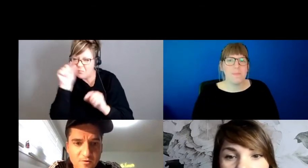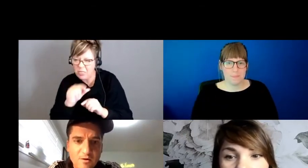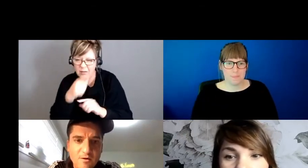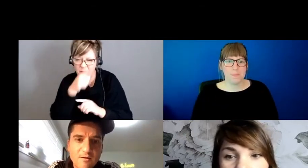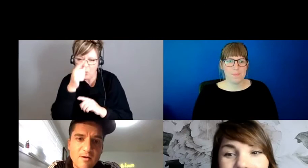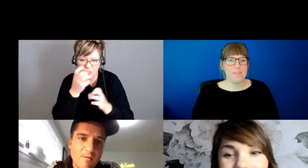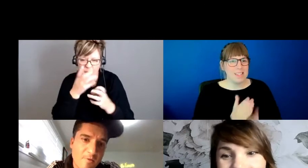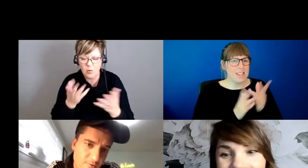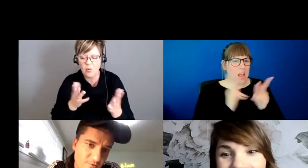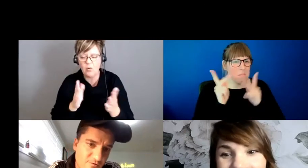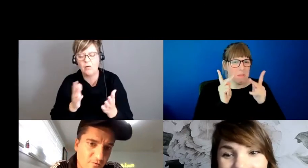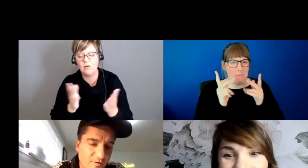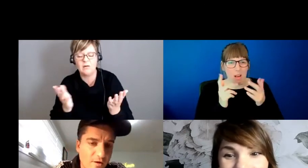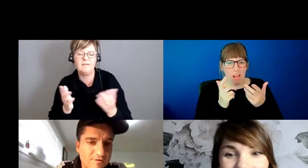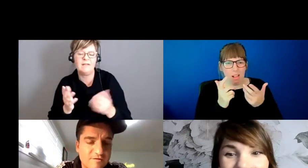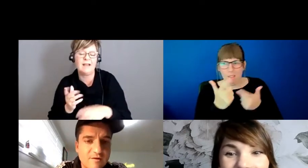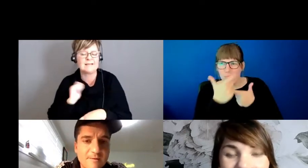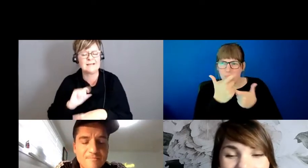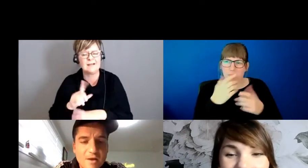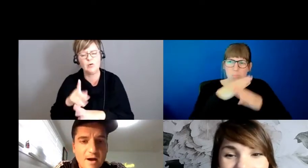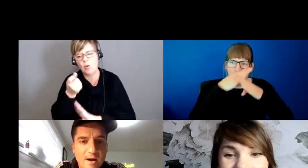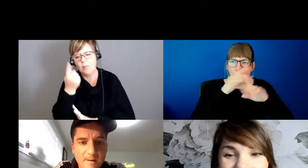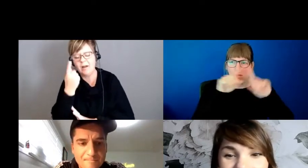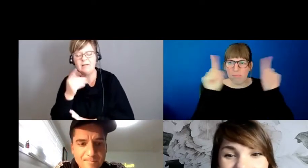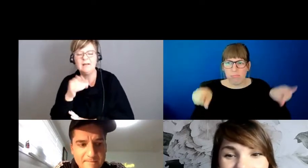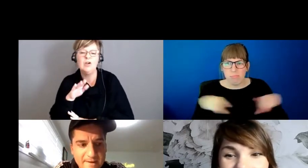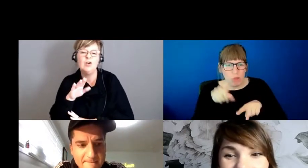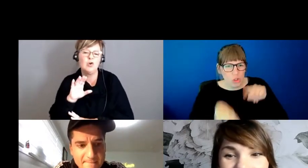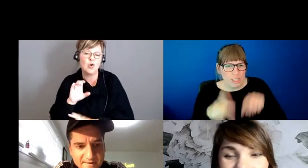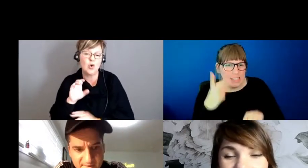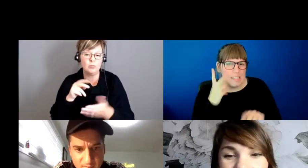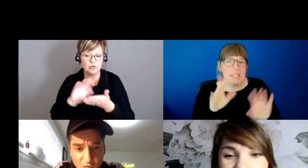PEOPLE GOT A BLANK SCREEN, THEY COULD NOT SEE IT. IT IS THERE, IT IS THERE, THE LINK